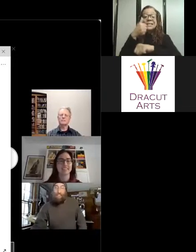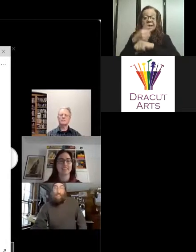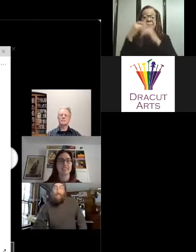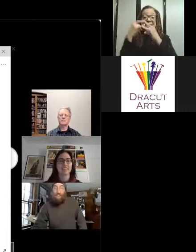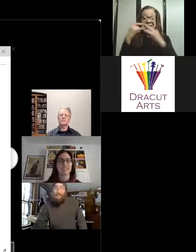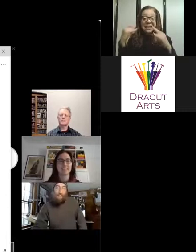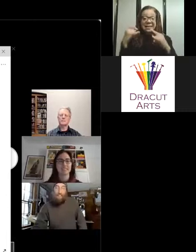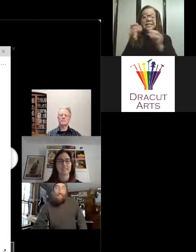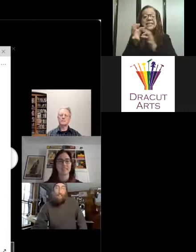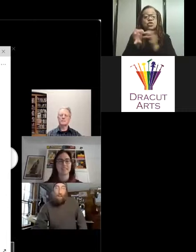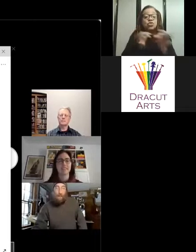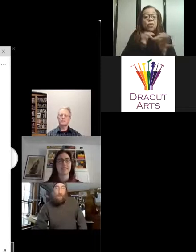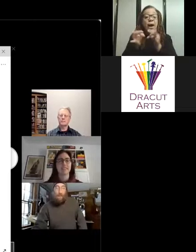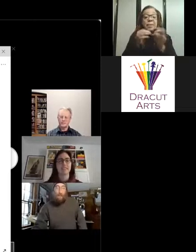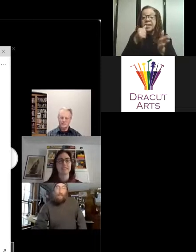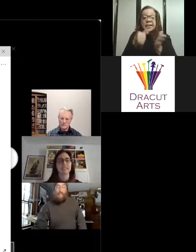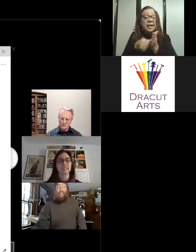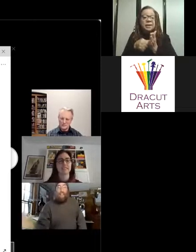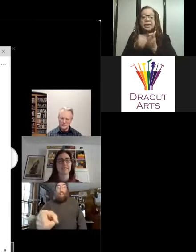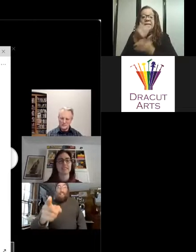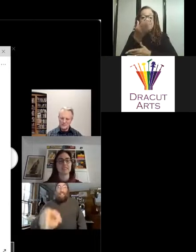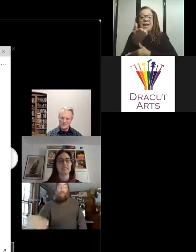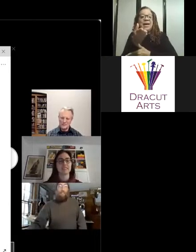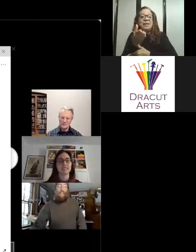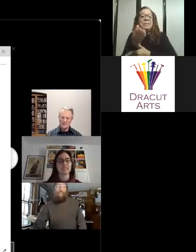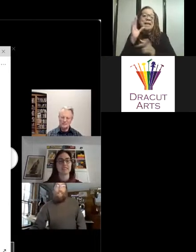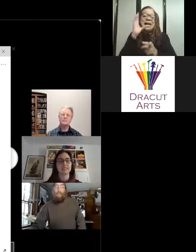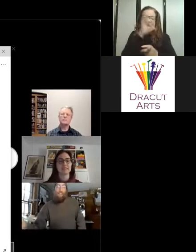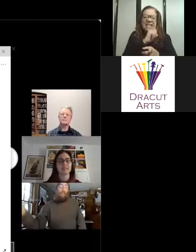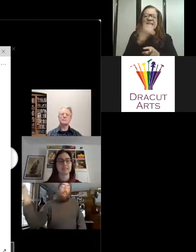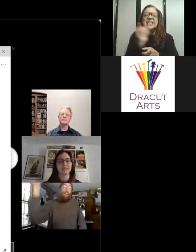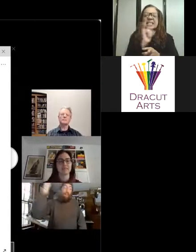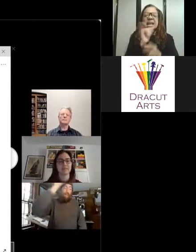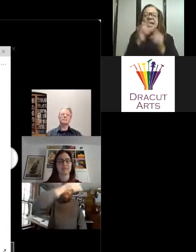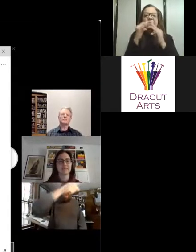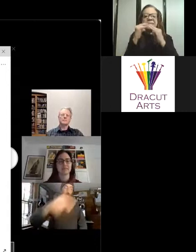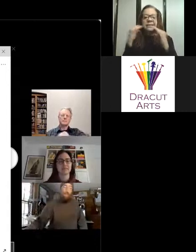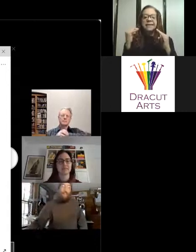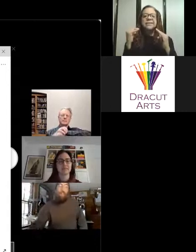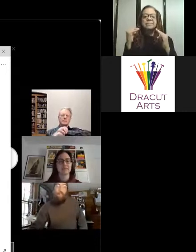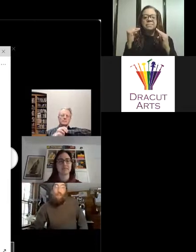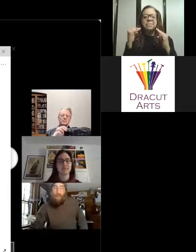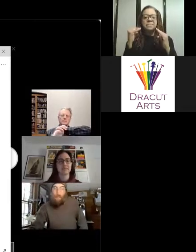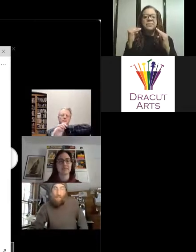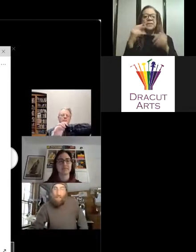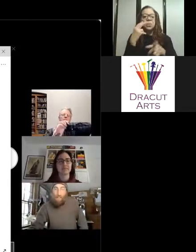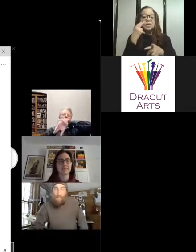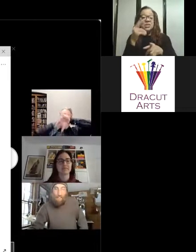letters here, he doesn't describe it, but that's the kind, the same tent that we saw in rows in that photograph that we saw earlier.